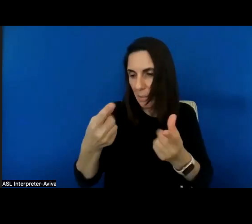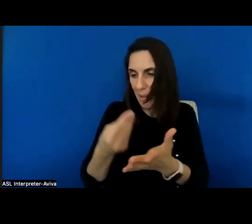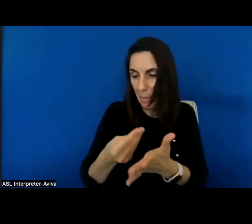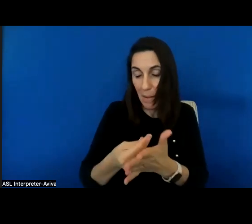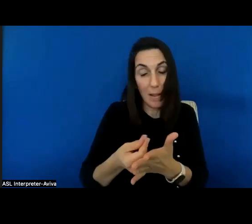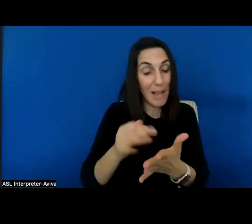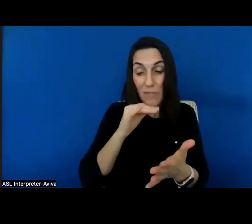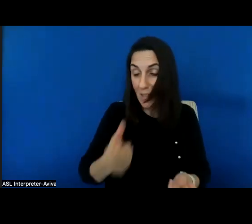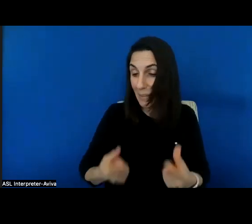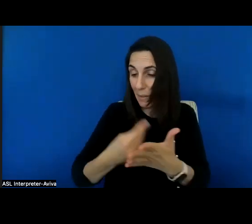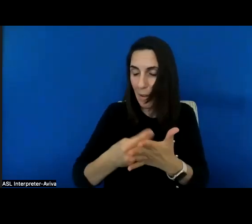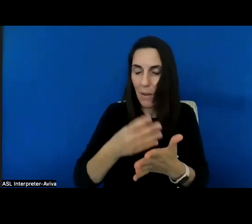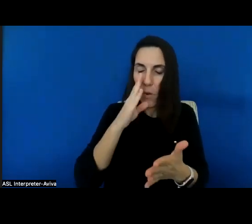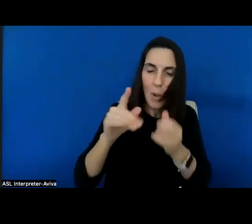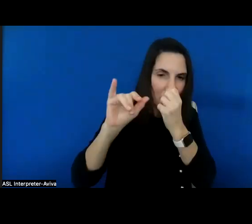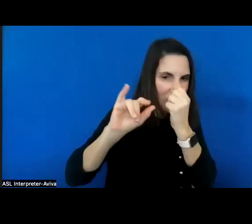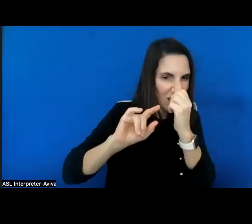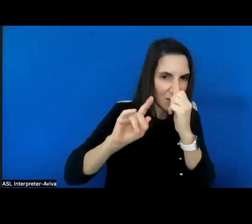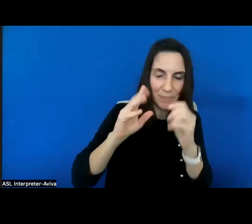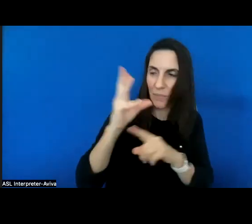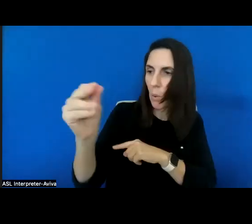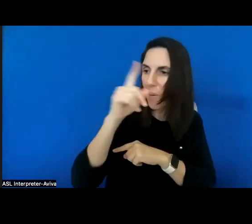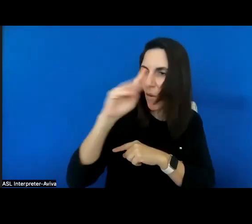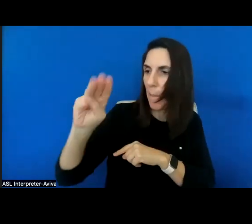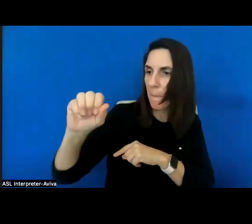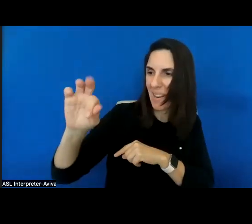recovery. 11:36:37 So that's something to keep in mind.